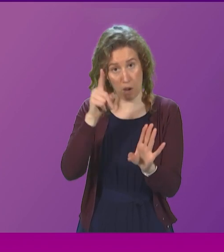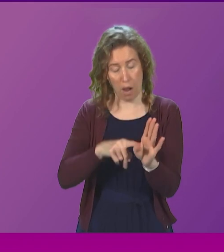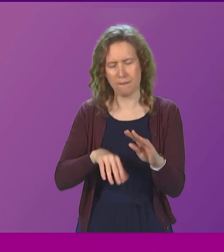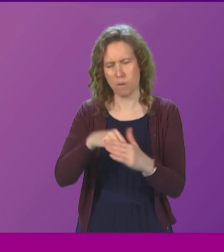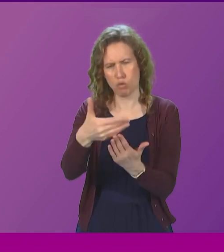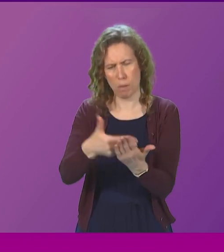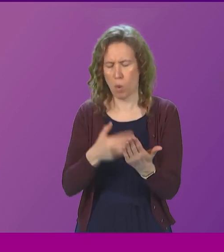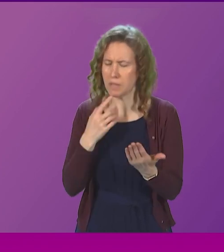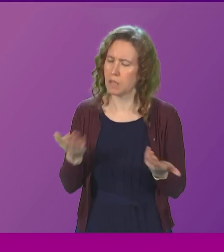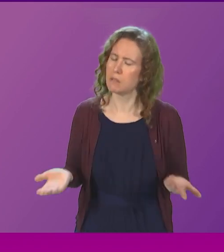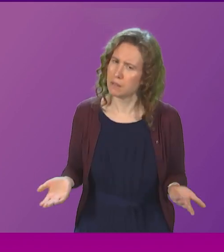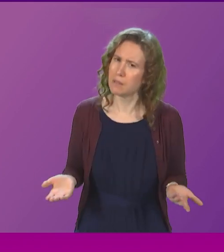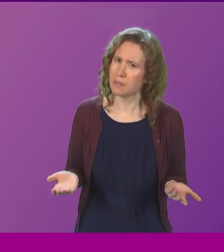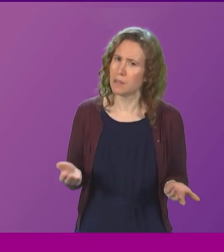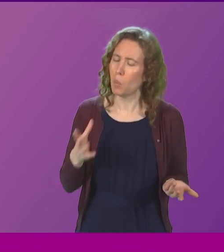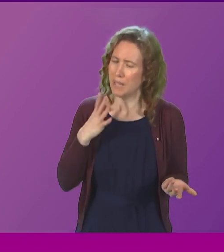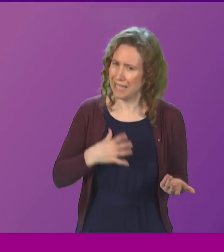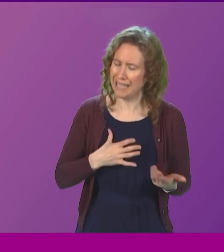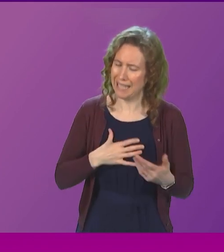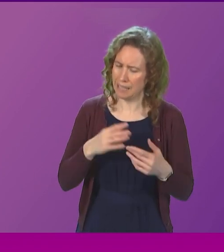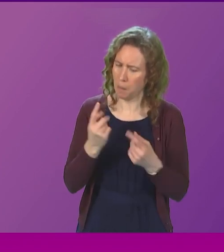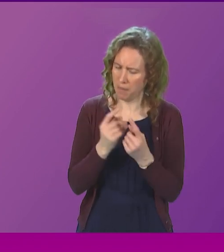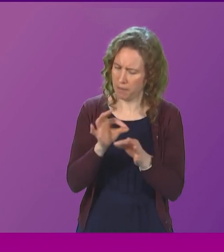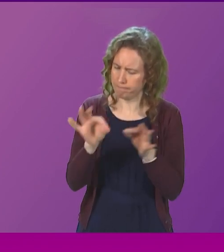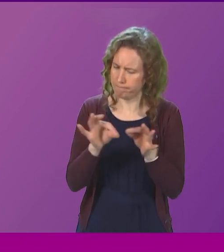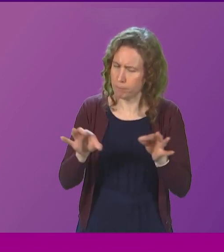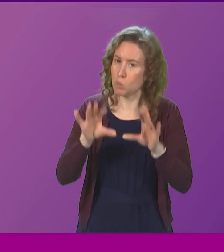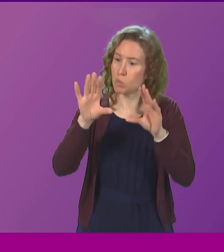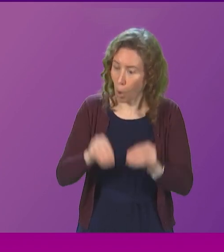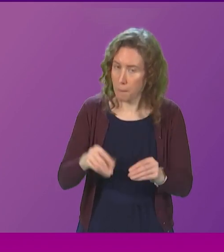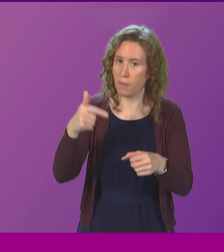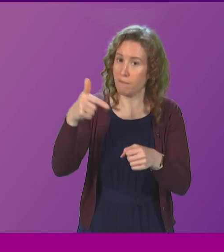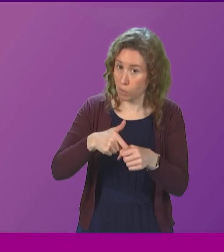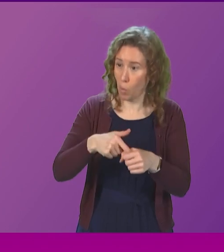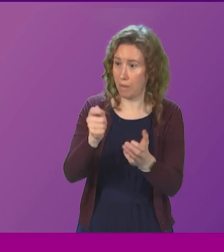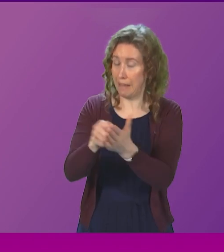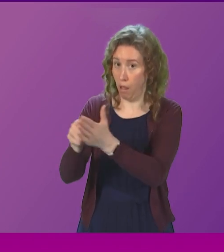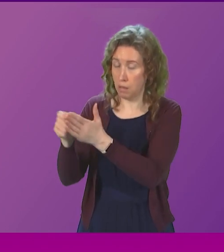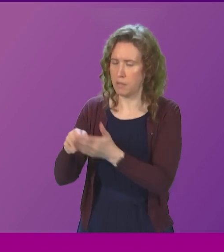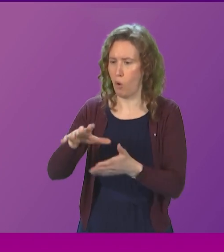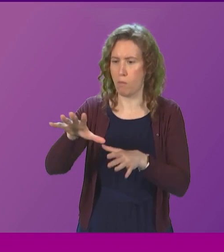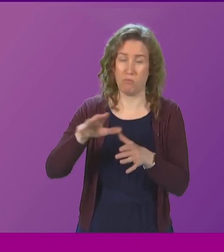that reforms are forthcoming in order to prevent fuel retailers from robbing my constituents?